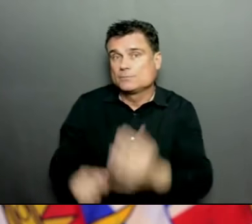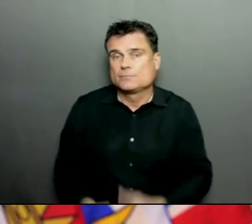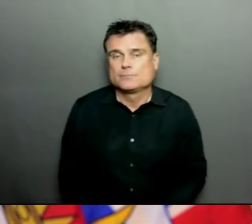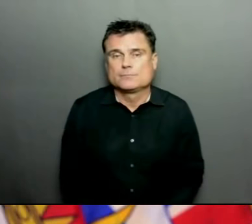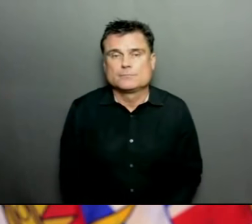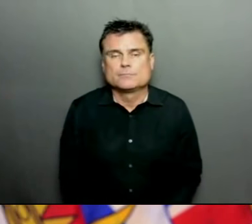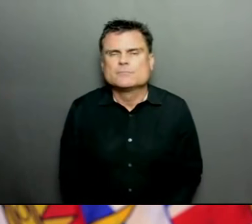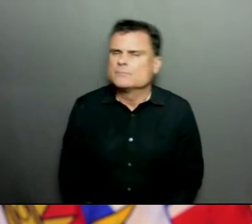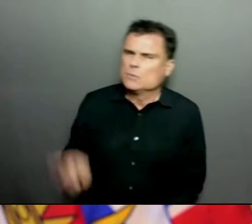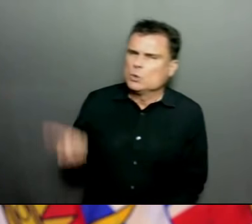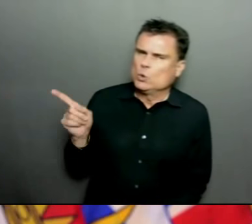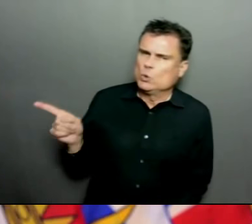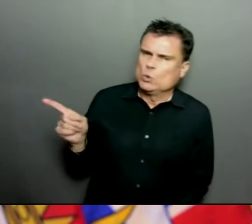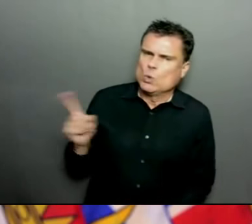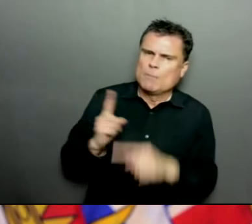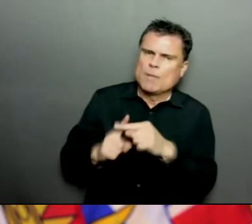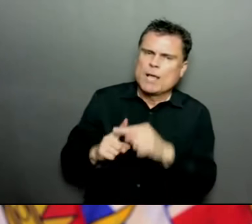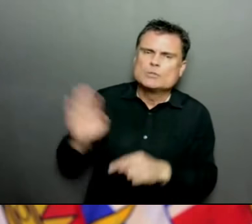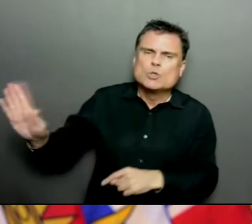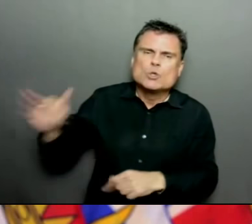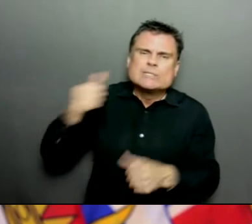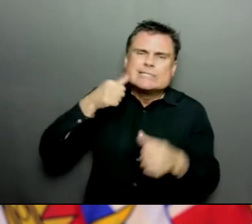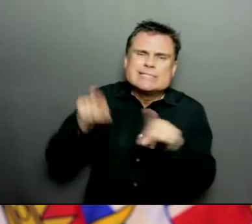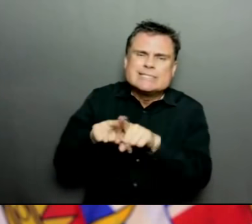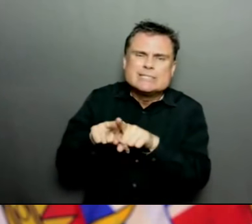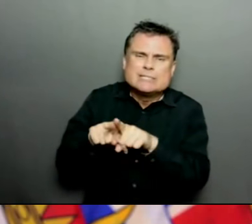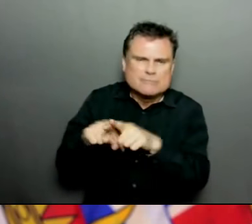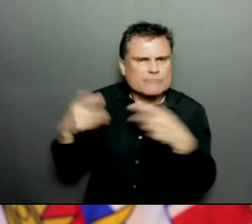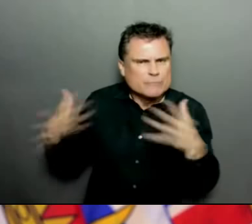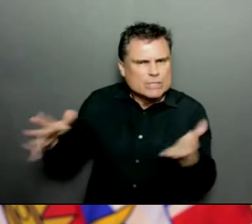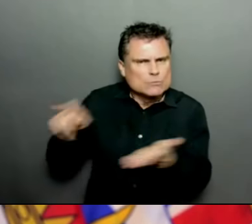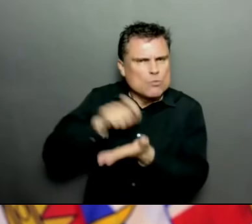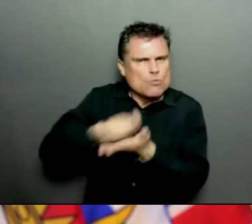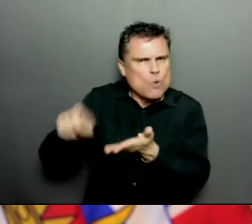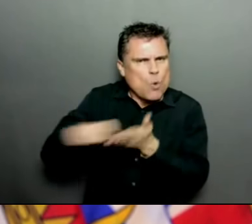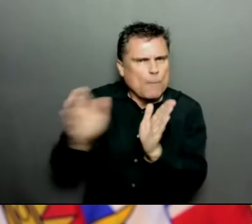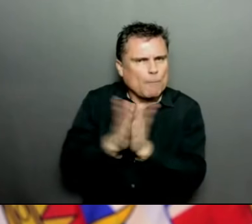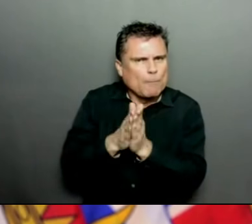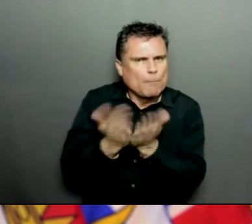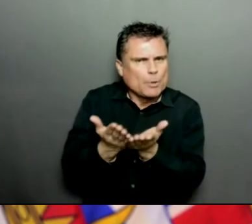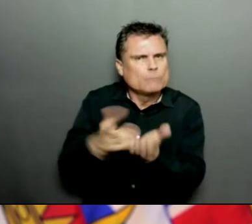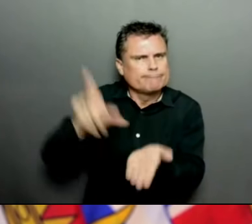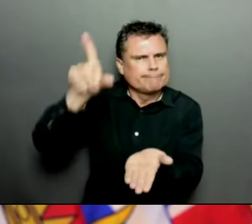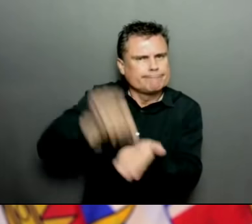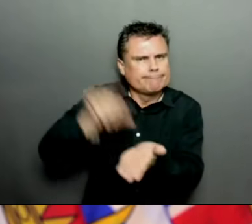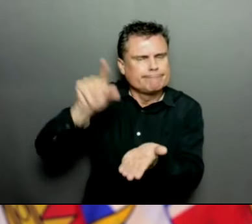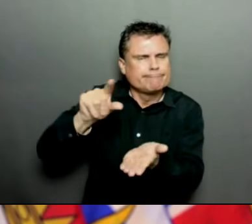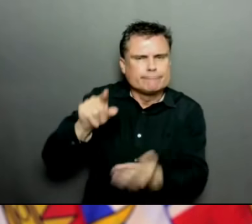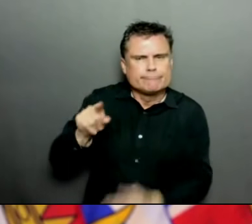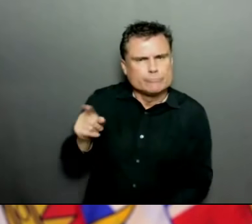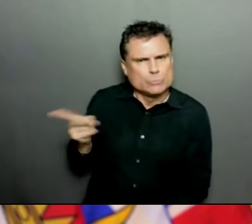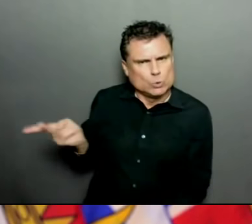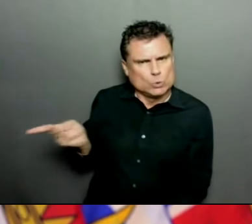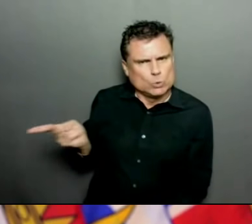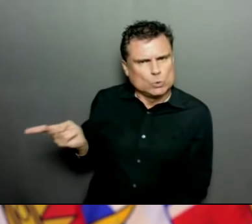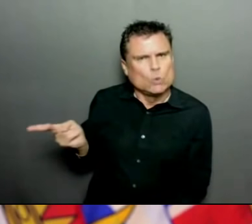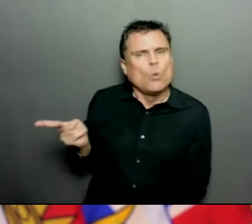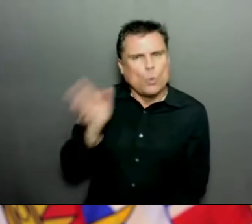about the book you and your sister have written. He said you would donate your advances to charity. I am just curious, what about other revenues